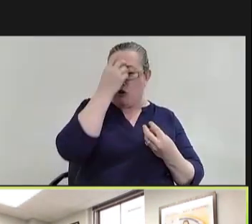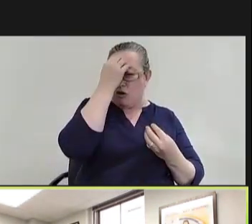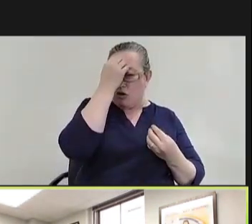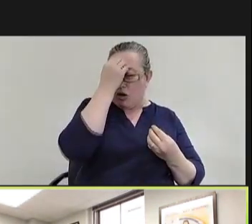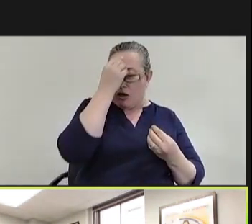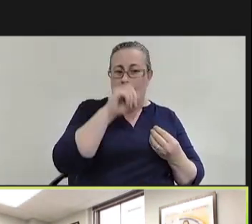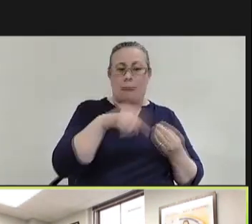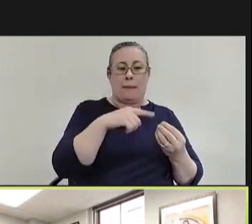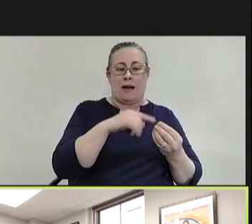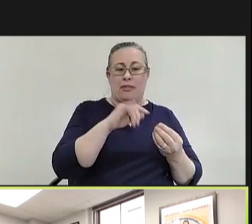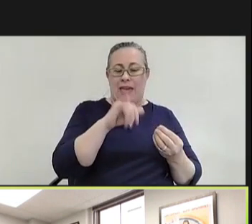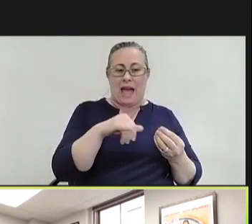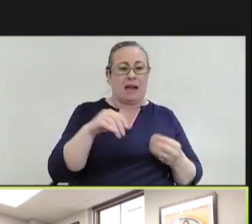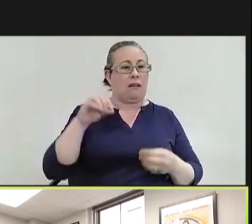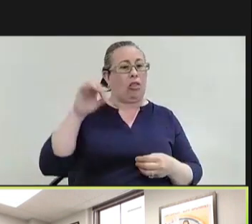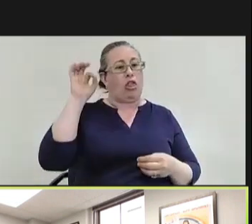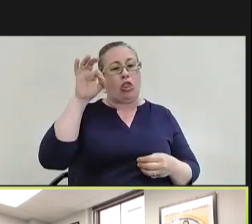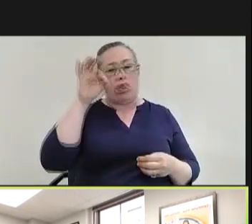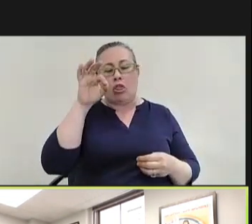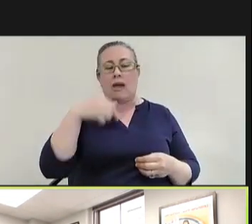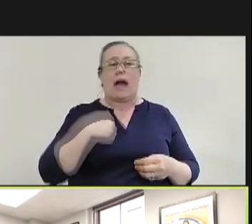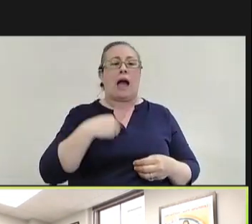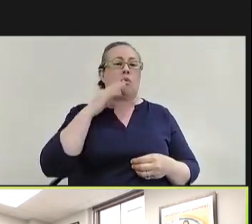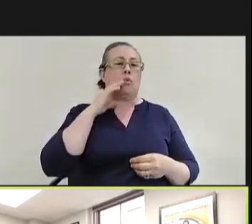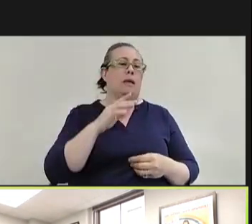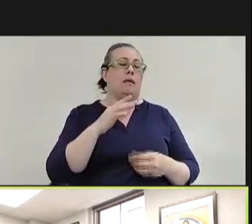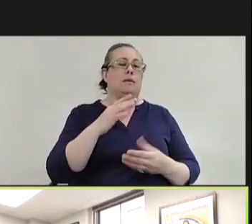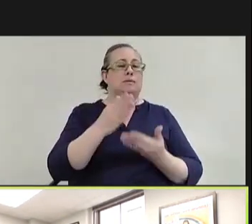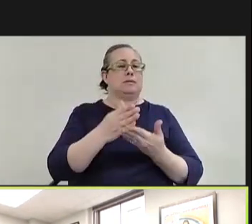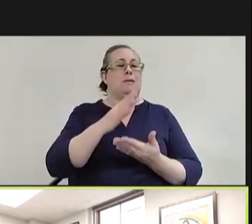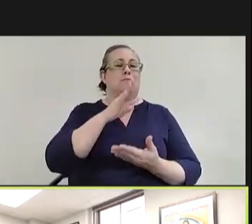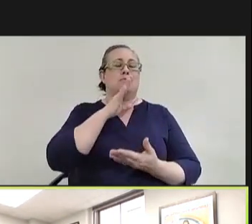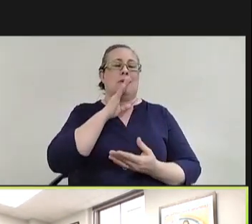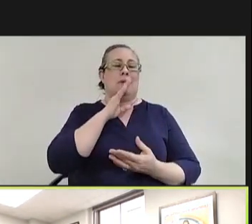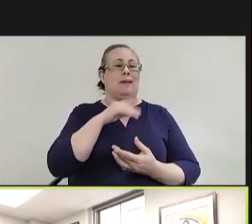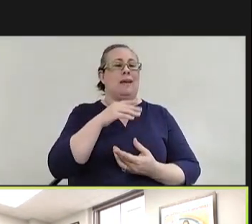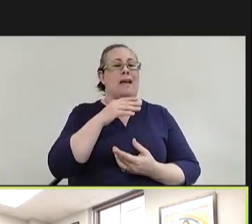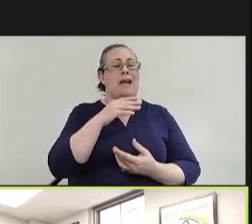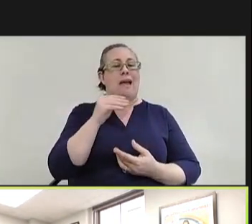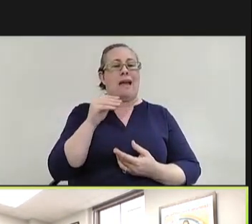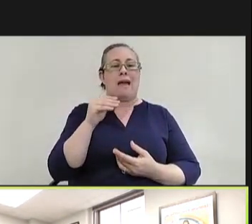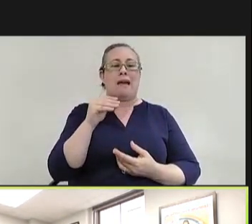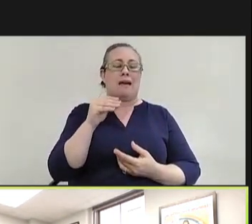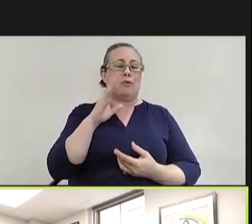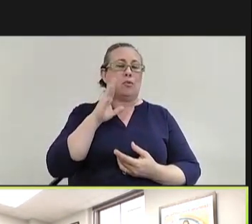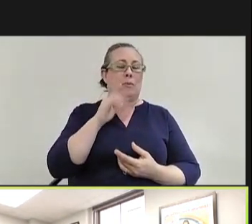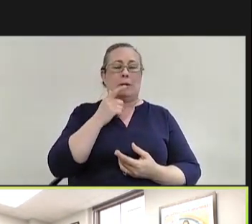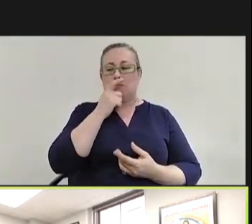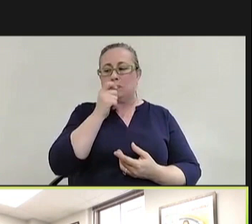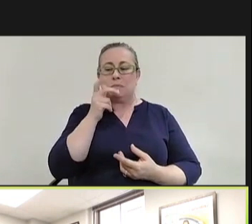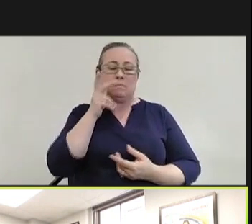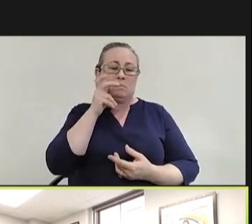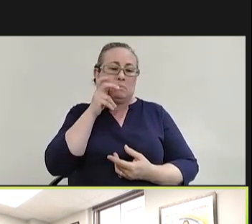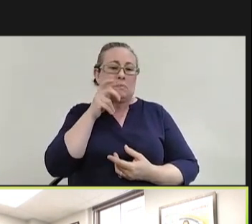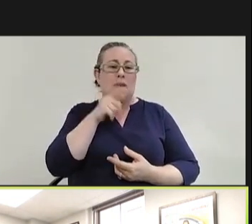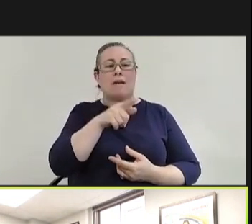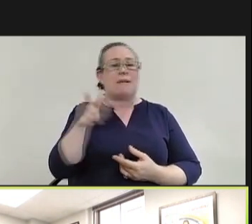I will quit talking and I'll be interested to hear the opinion of other Members who are listening in.